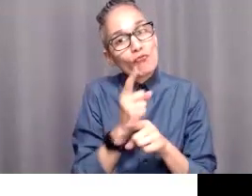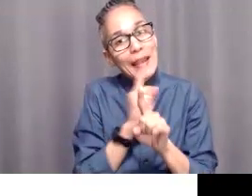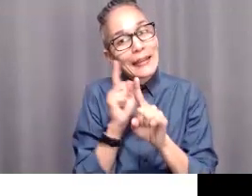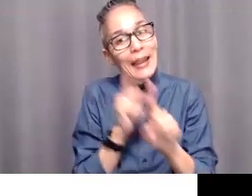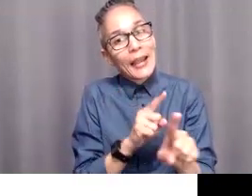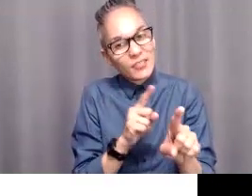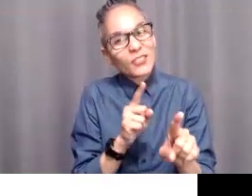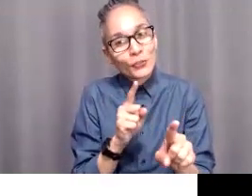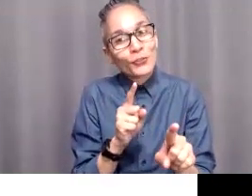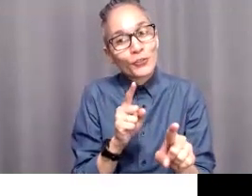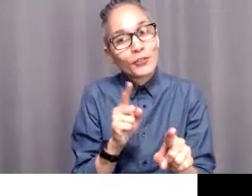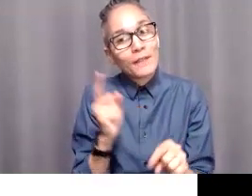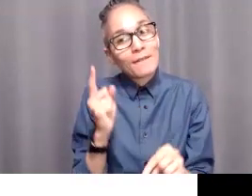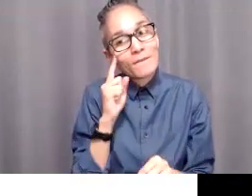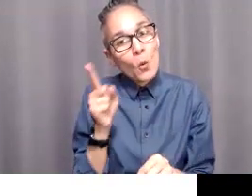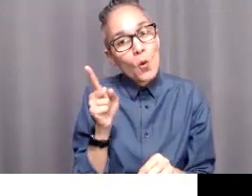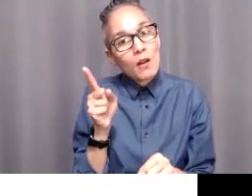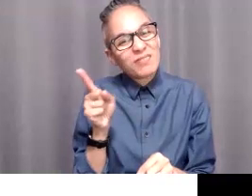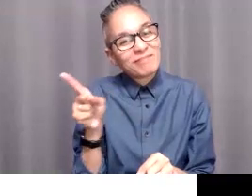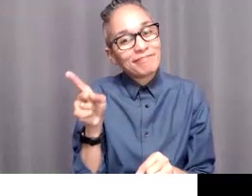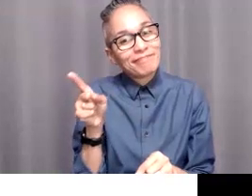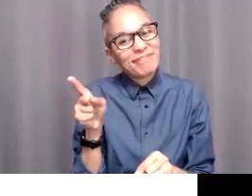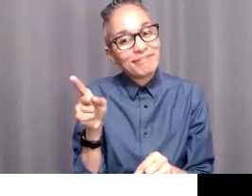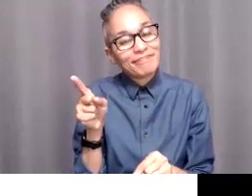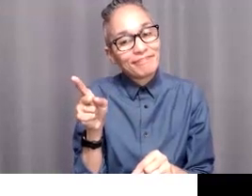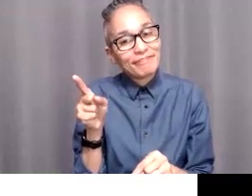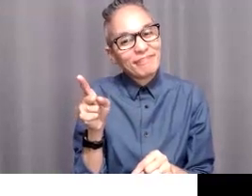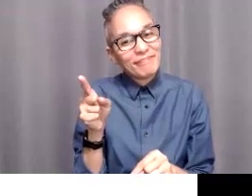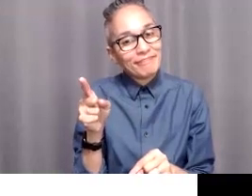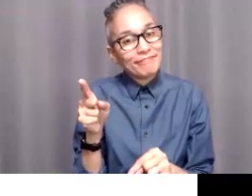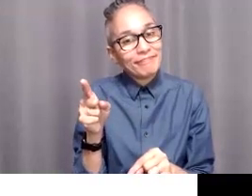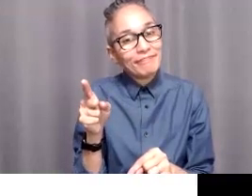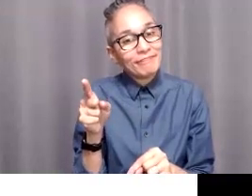to what you were looking for in the discussion posts.